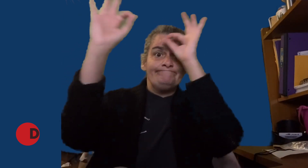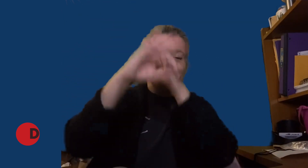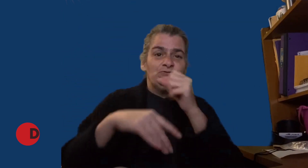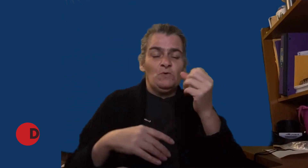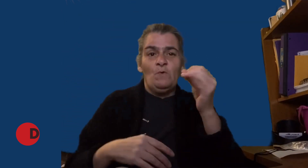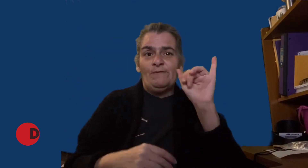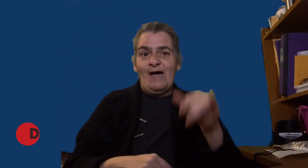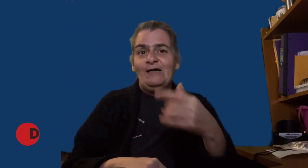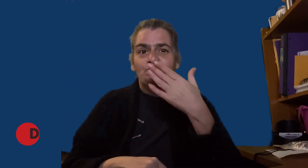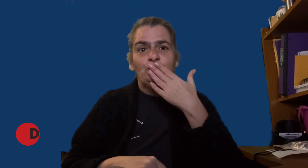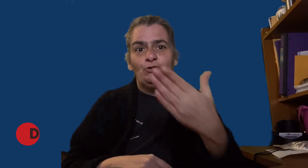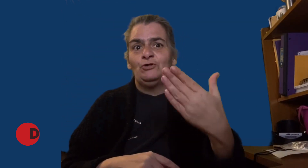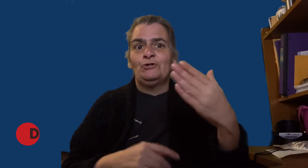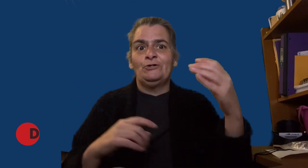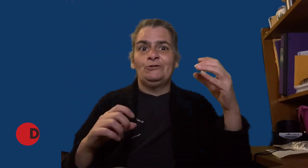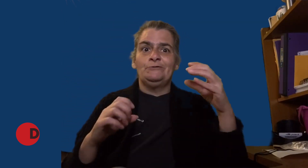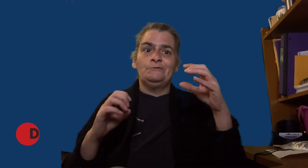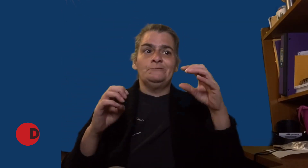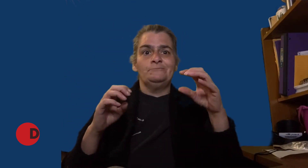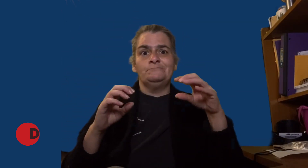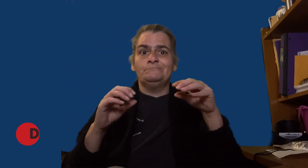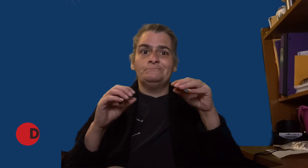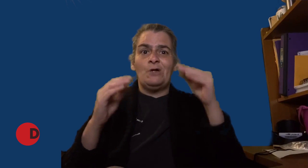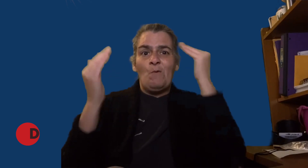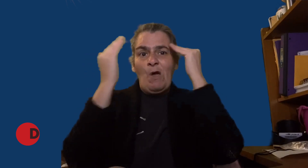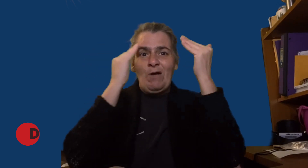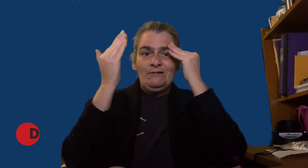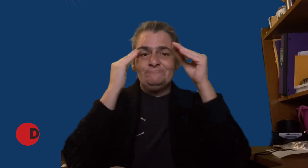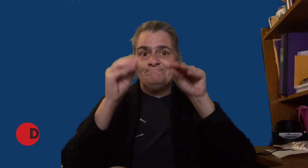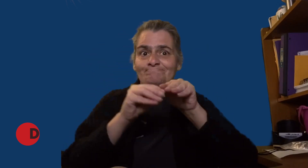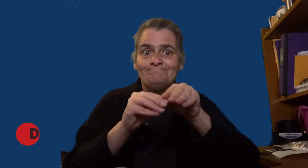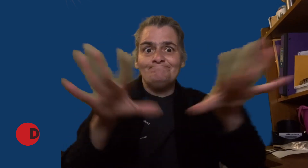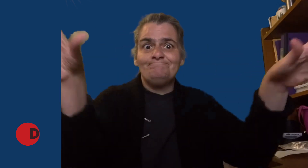we will be sending out the letters for Alberta.